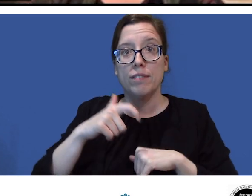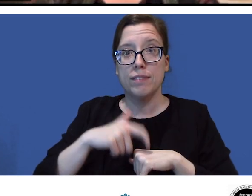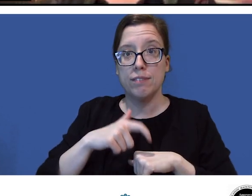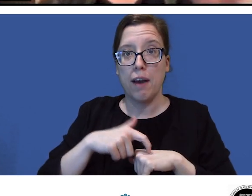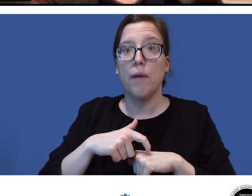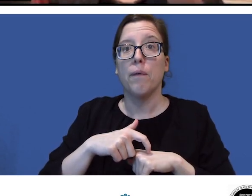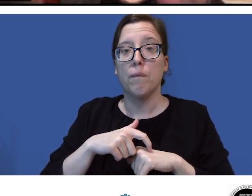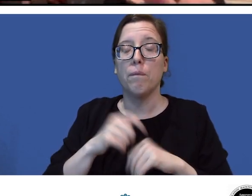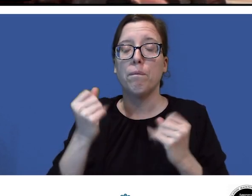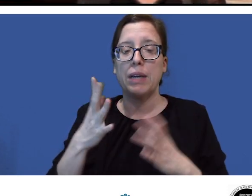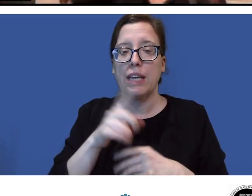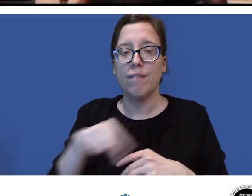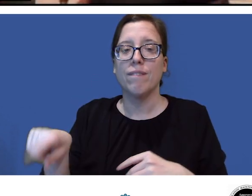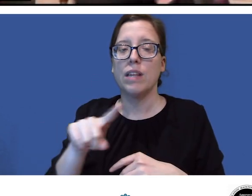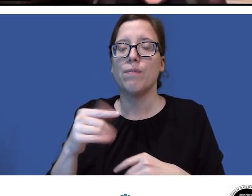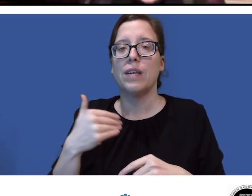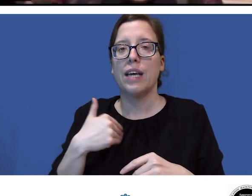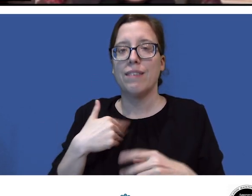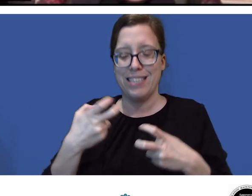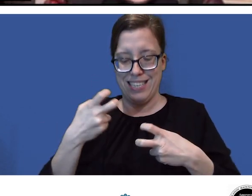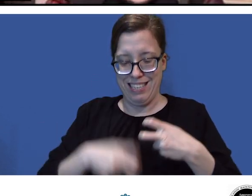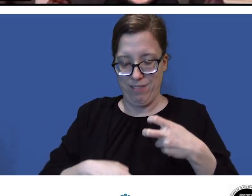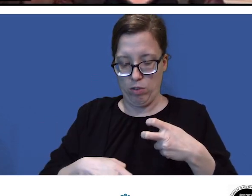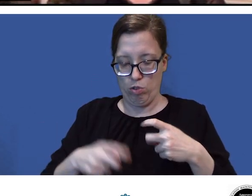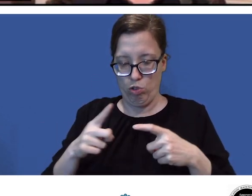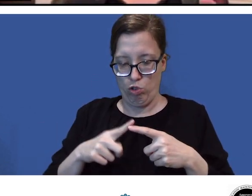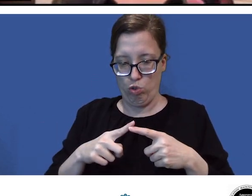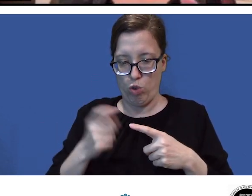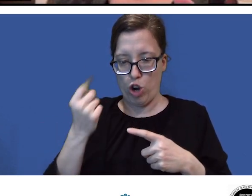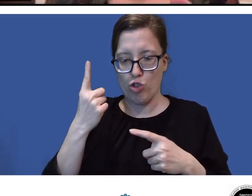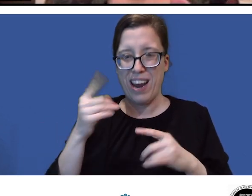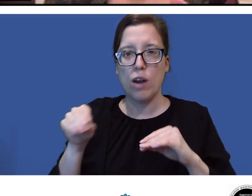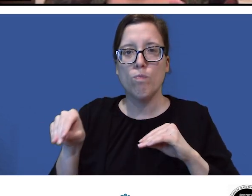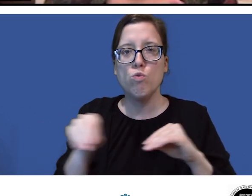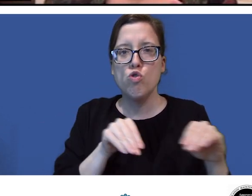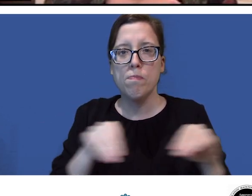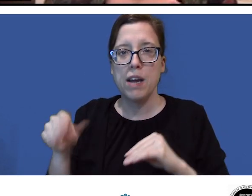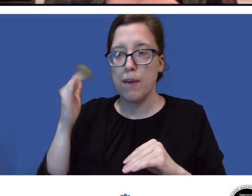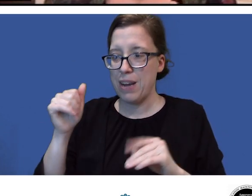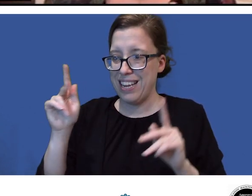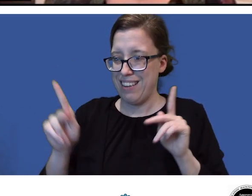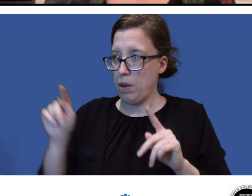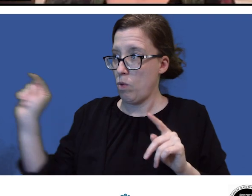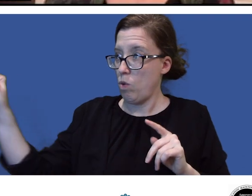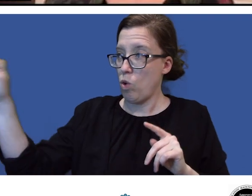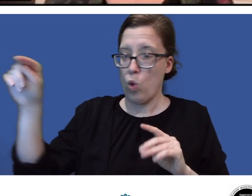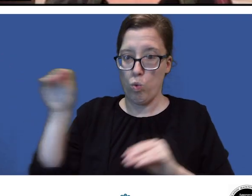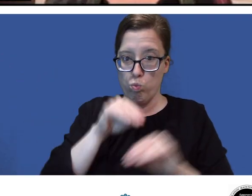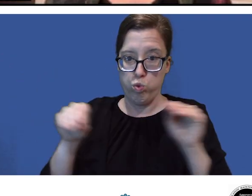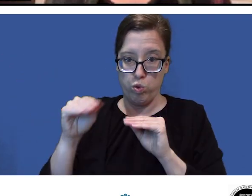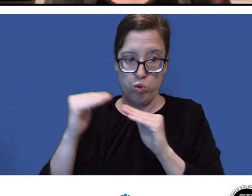Because if people are moving too much, they might move in and out of the kid's field of vision.